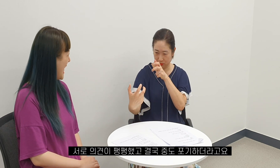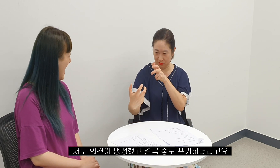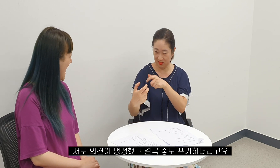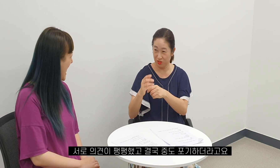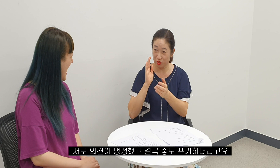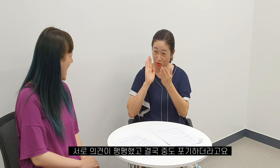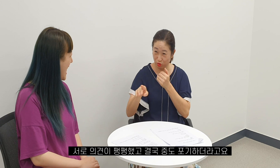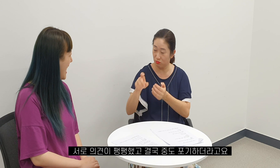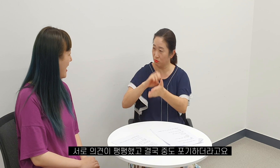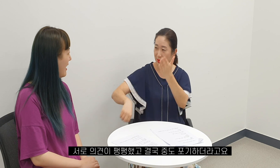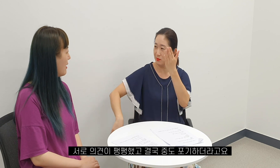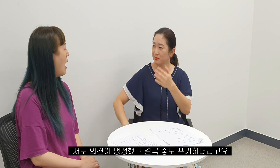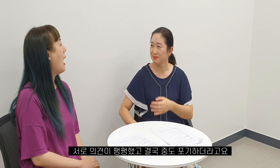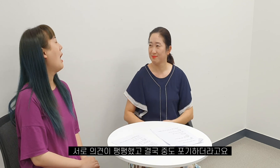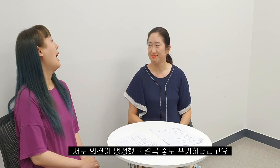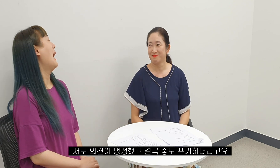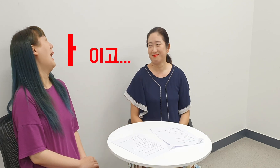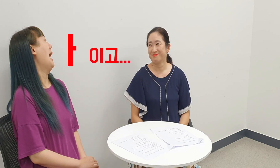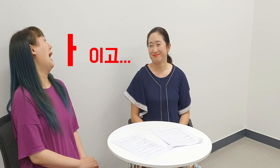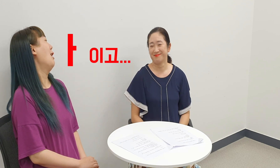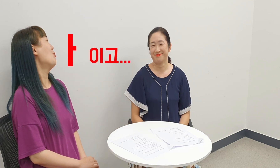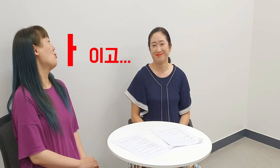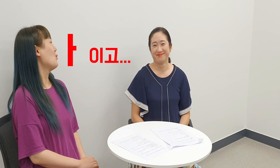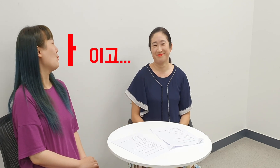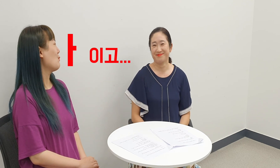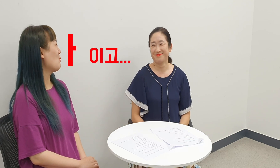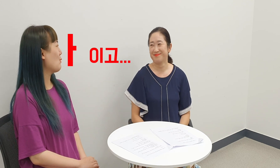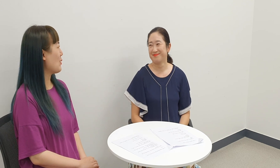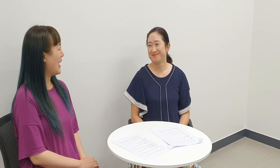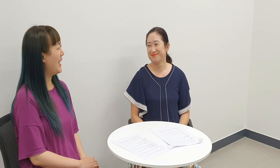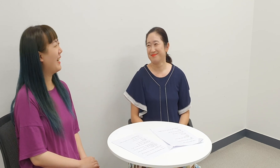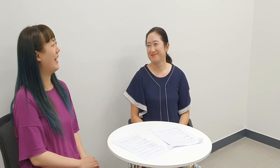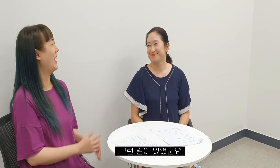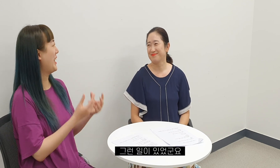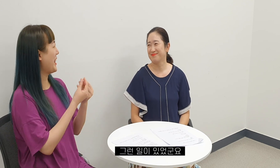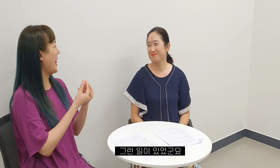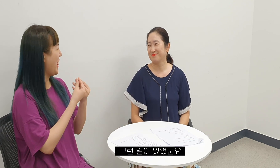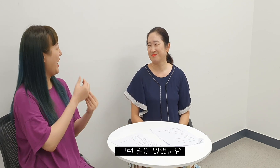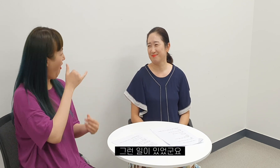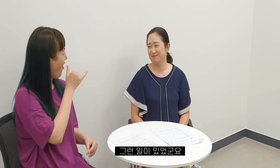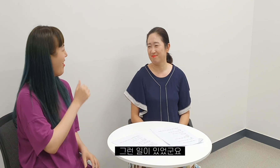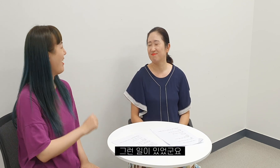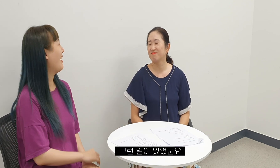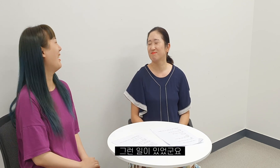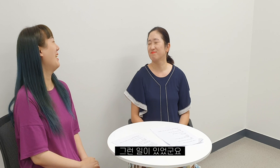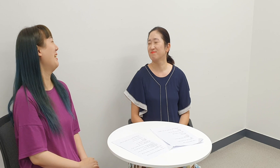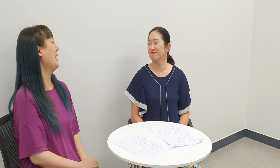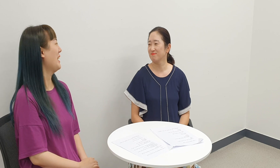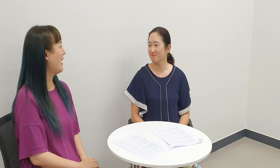The student still looked dissatisfied and eventually gave up. Ah, something like that happened.